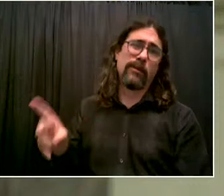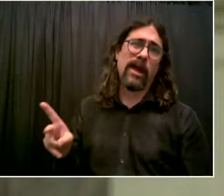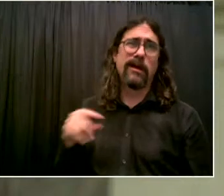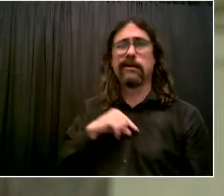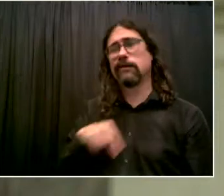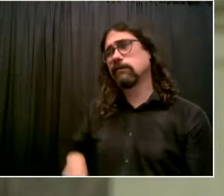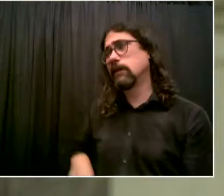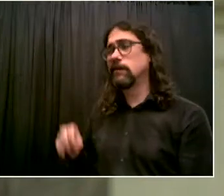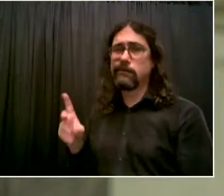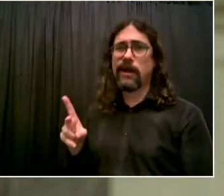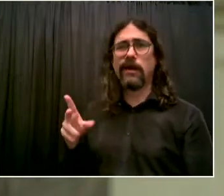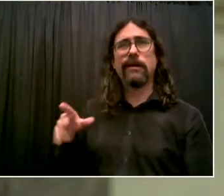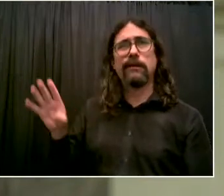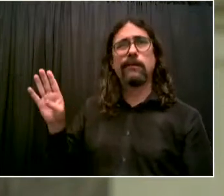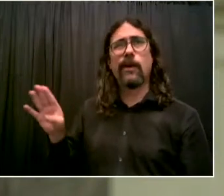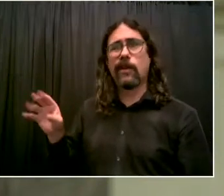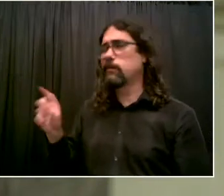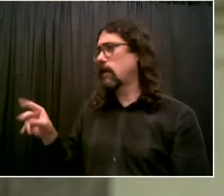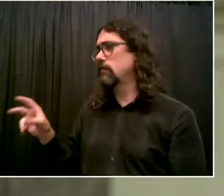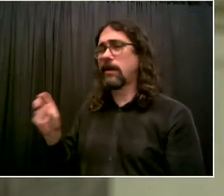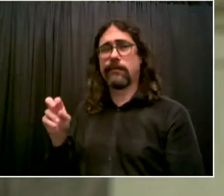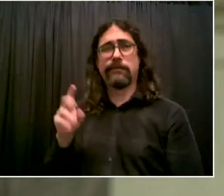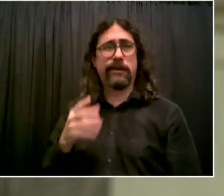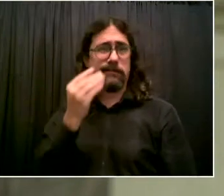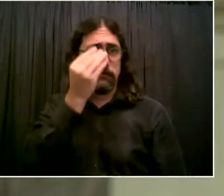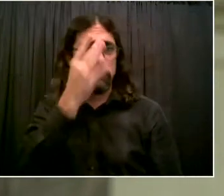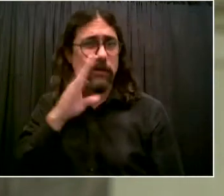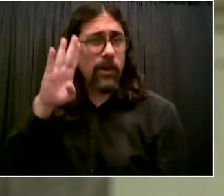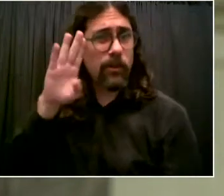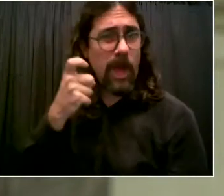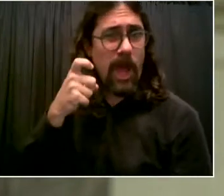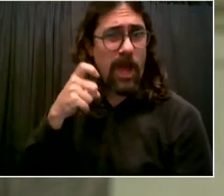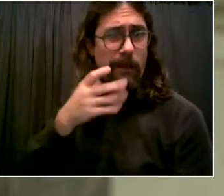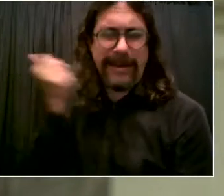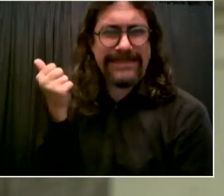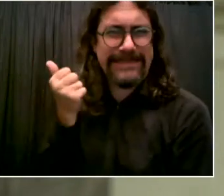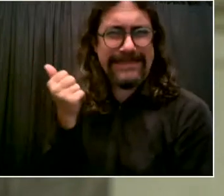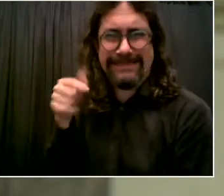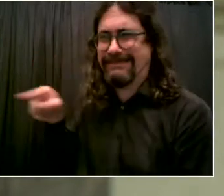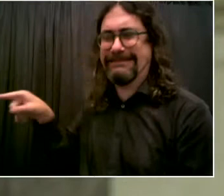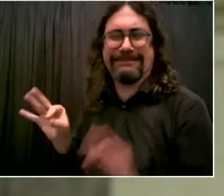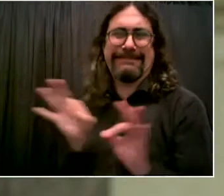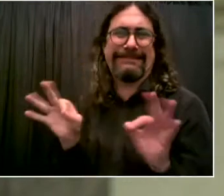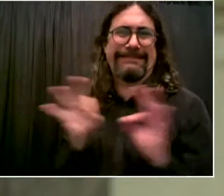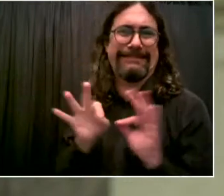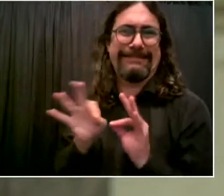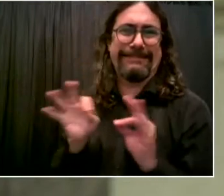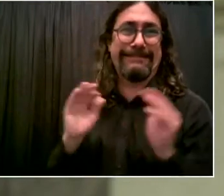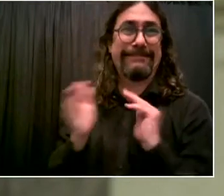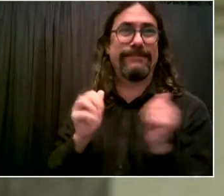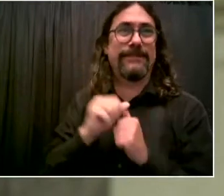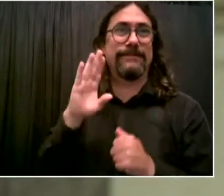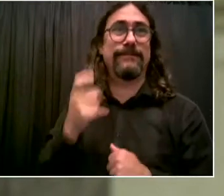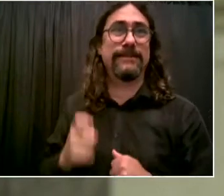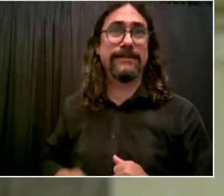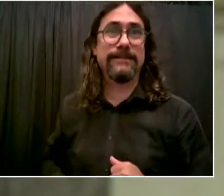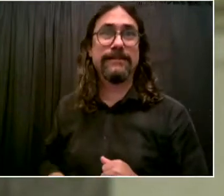IF IT WASN'T FOR THE BRONX, RIGHT? THIS IS THE BIRTHPLACE OF